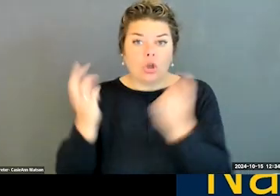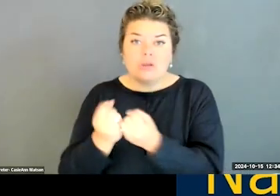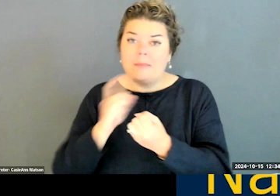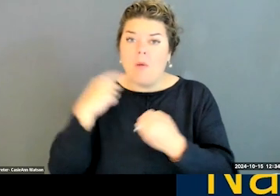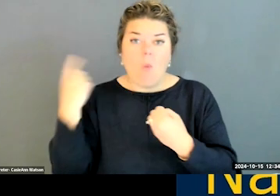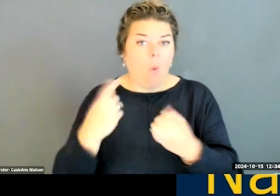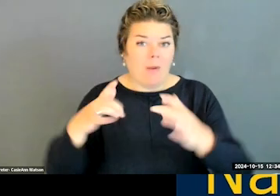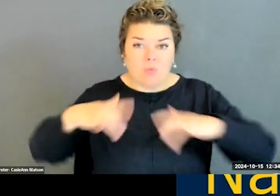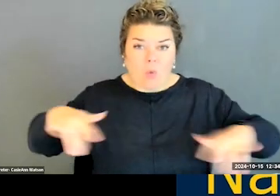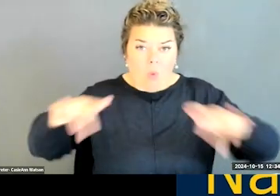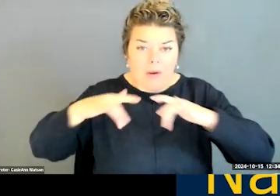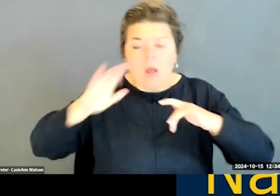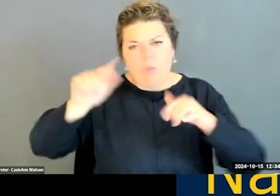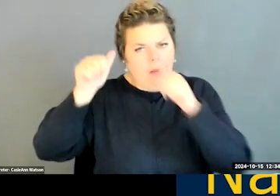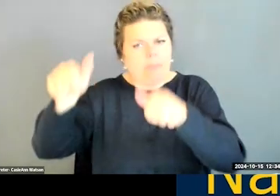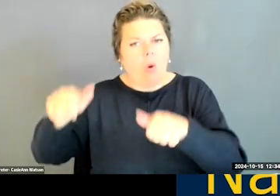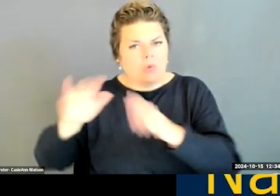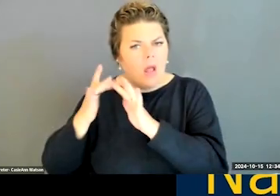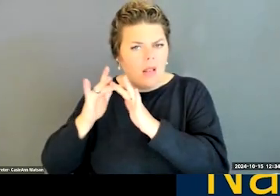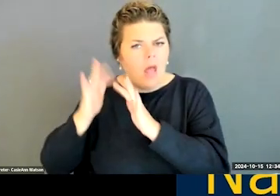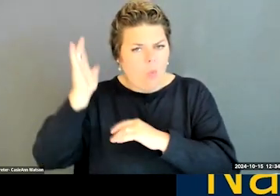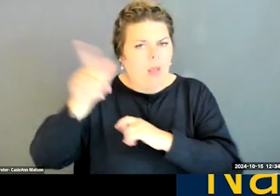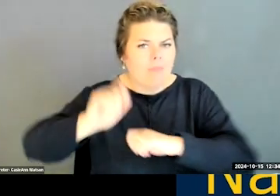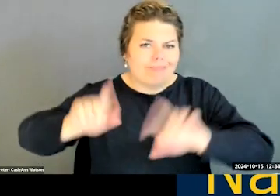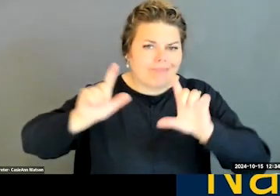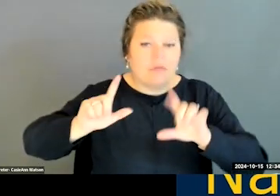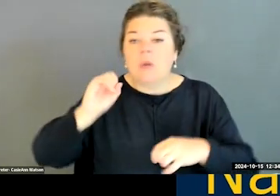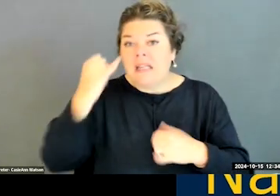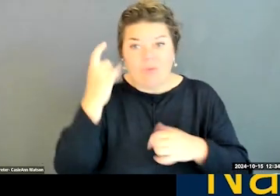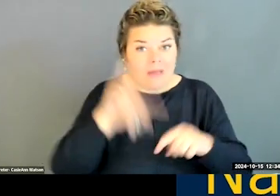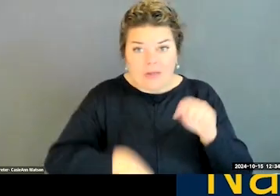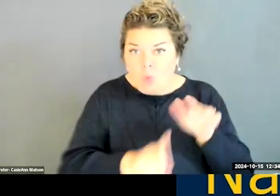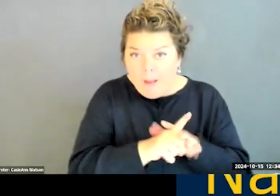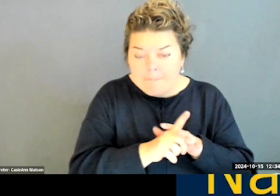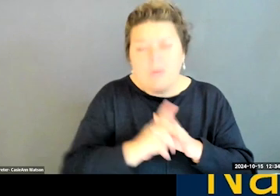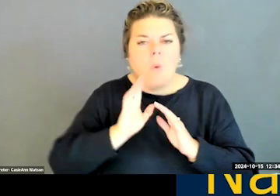and we do post those on our website, so if you're not able to attend, we'll also have that available.